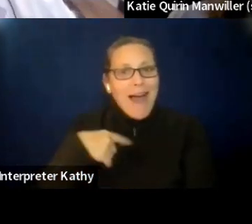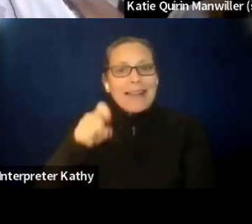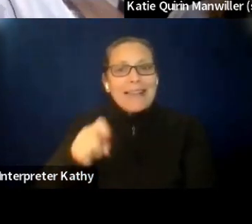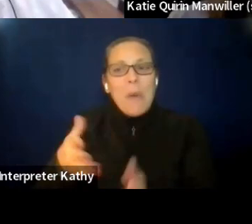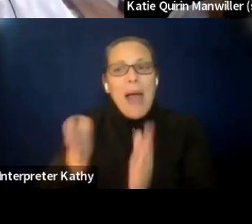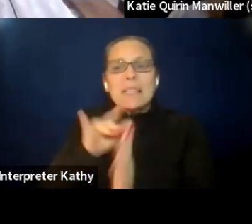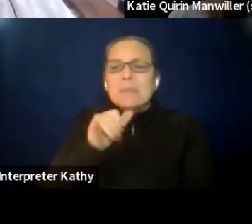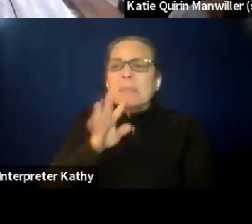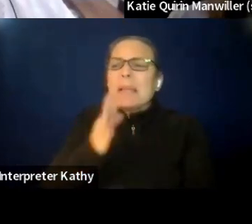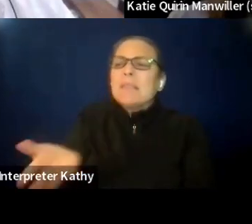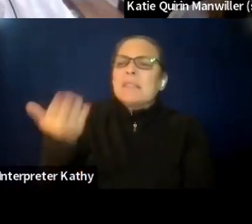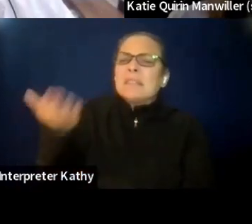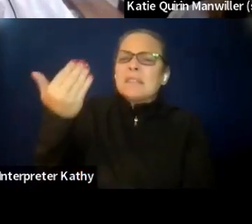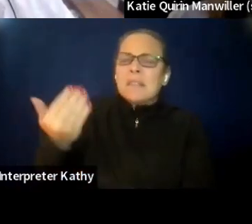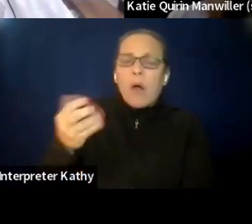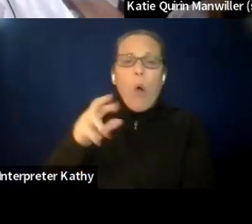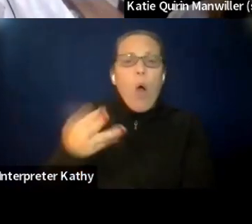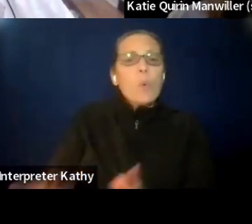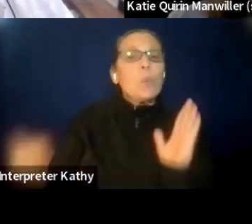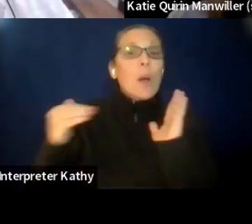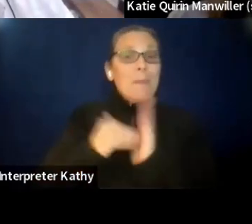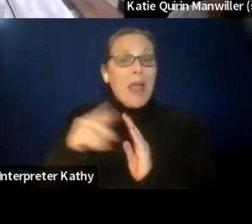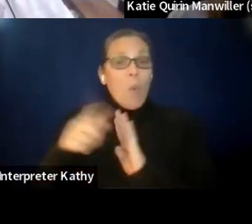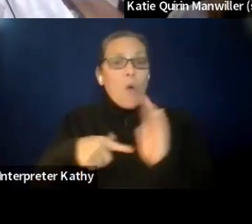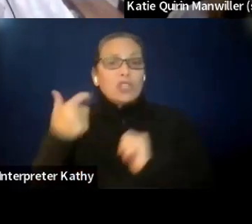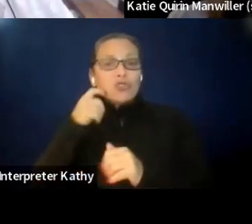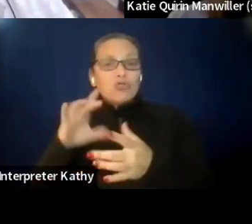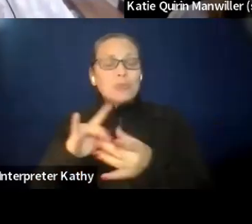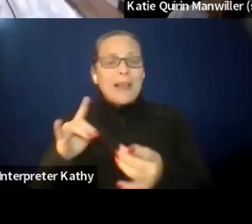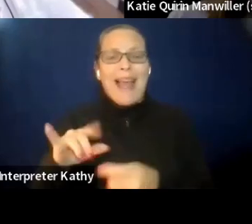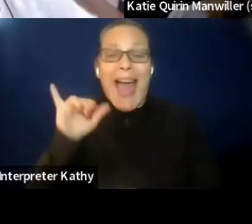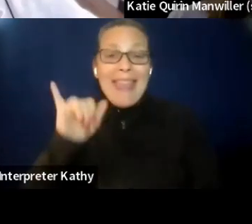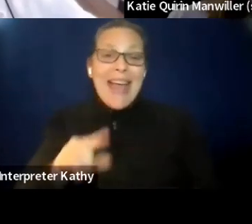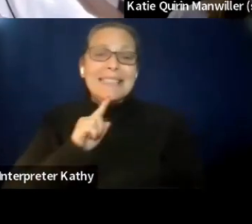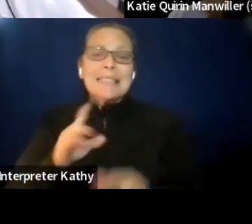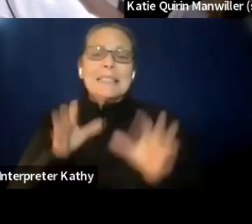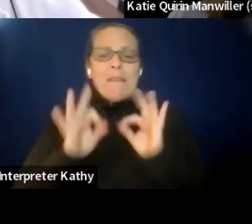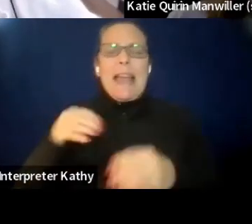this but I always apologize when I need people to speak up -- speak up or repeat